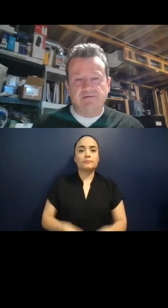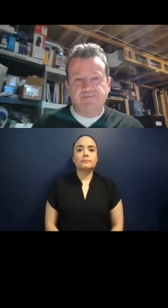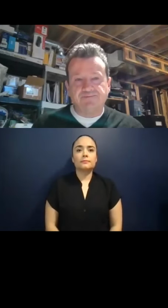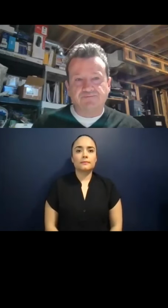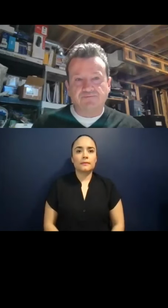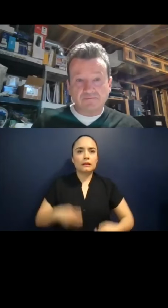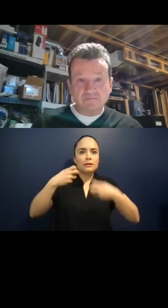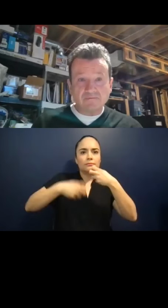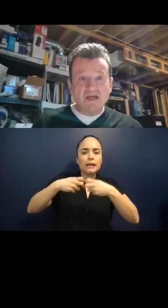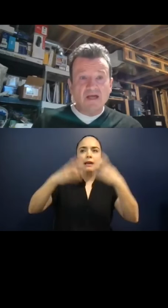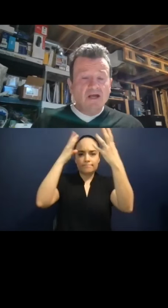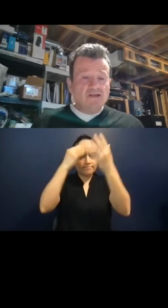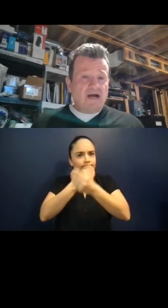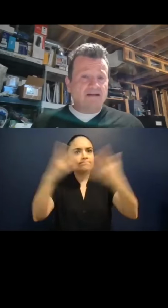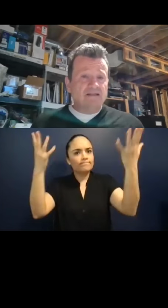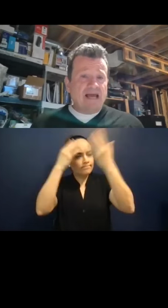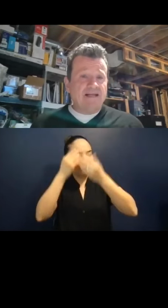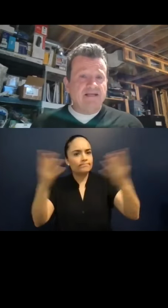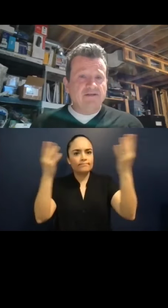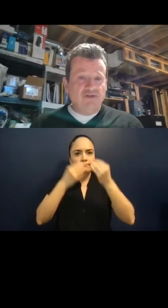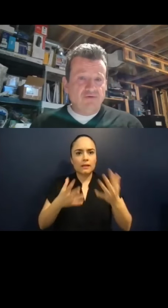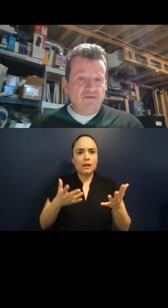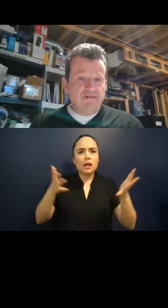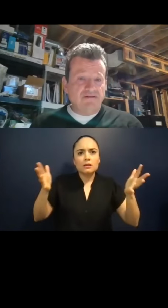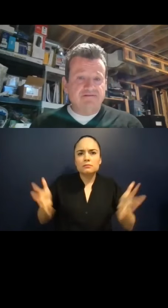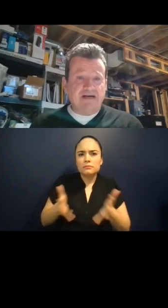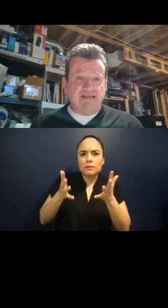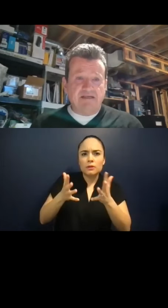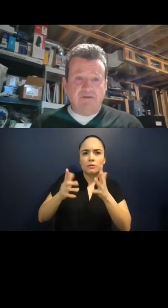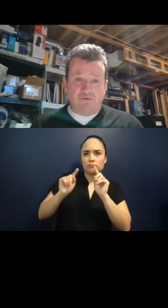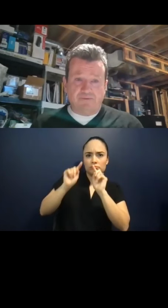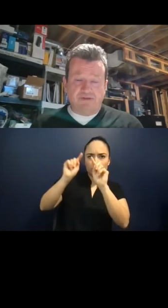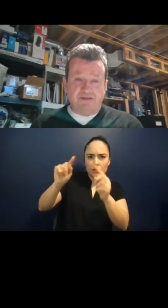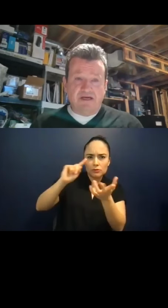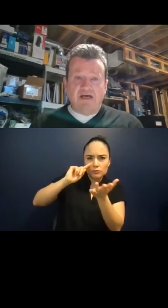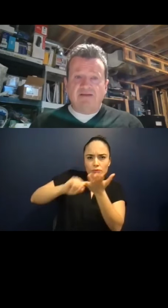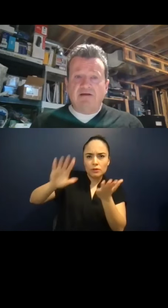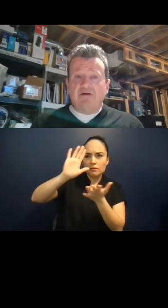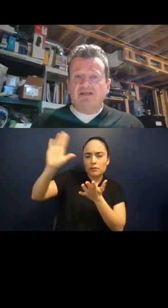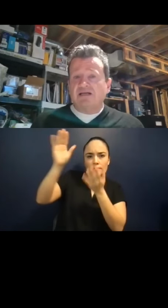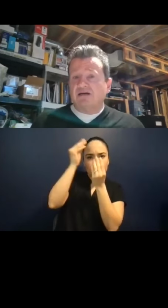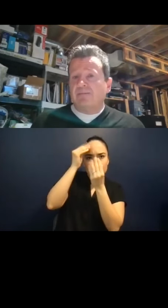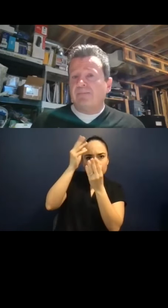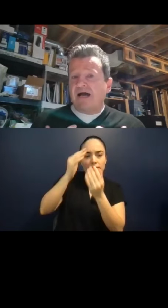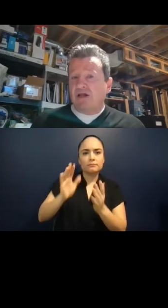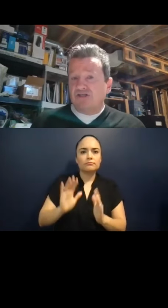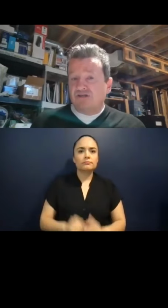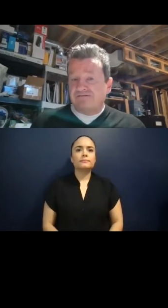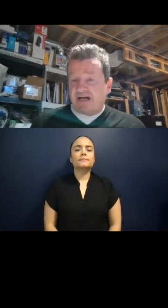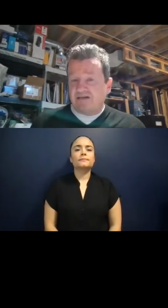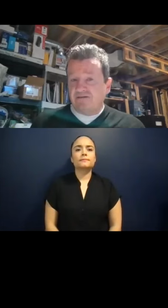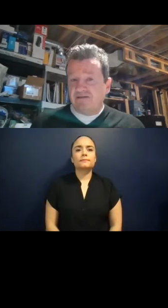bleeding issue